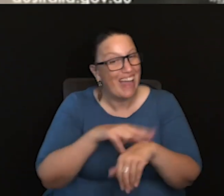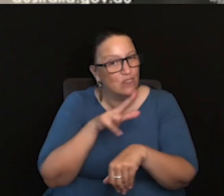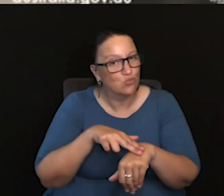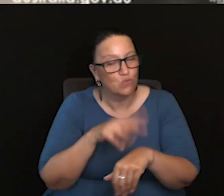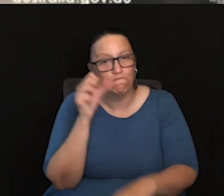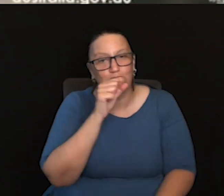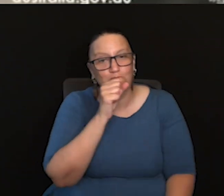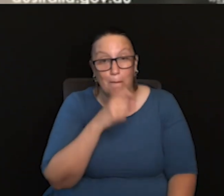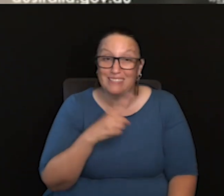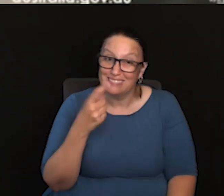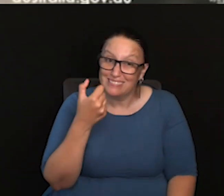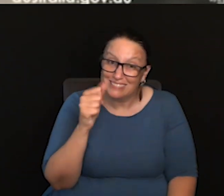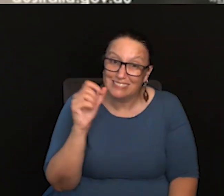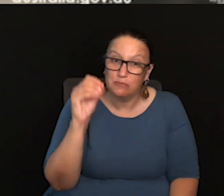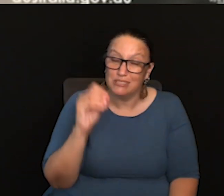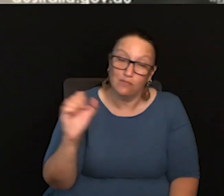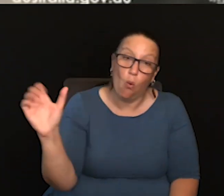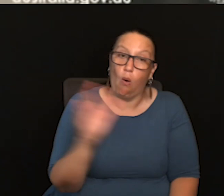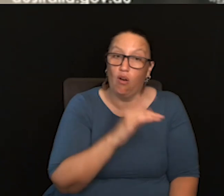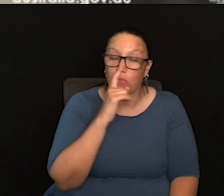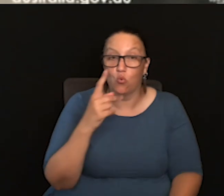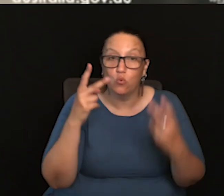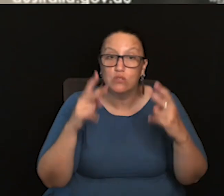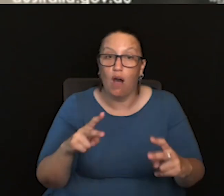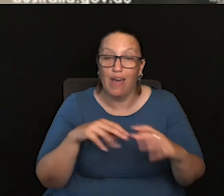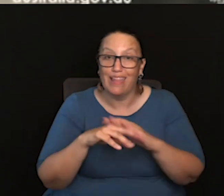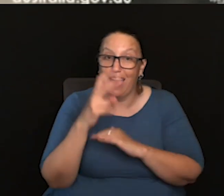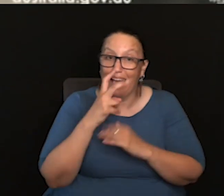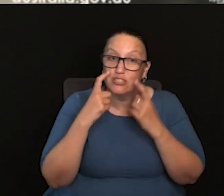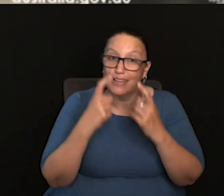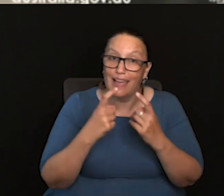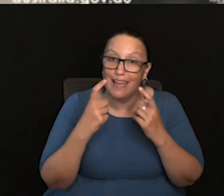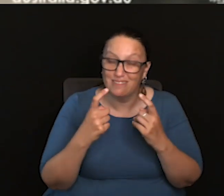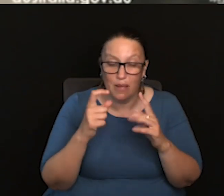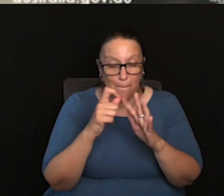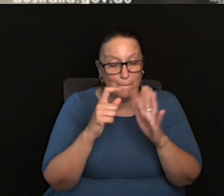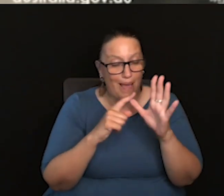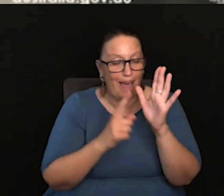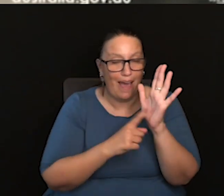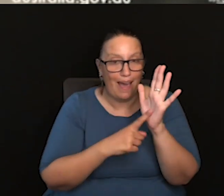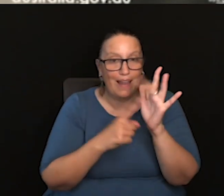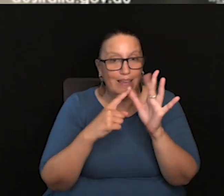Approximately 25% of those that have passed were either unvaccinated or partially vaccinated.